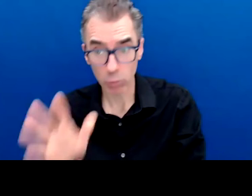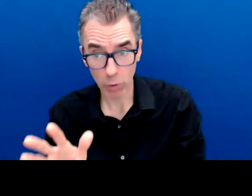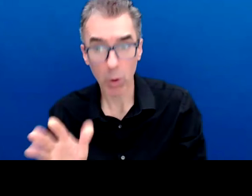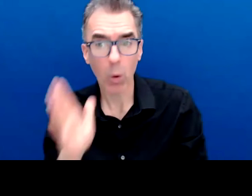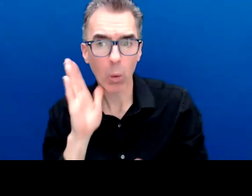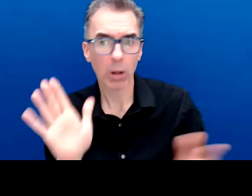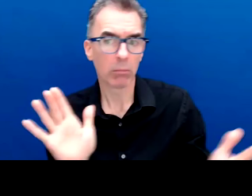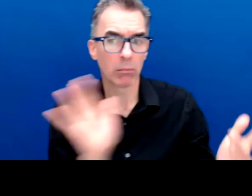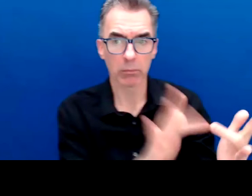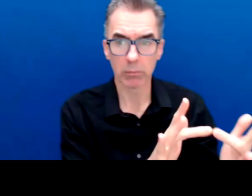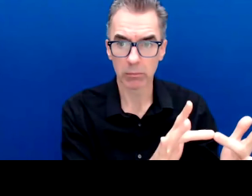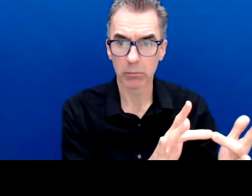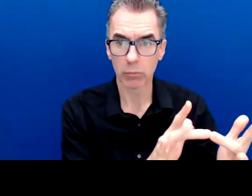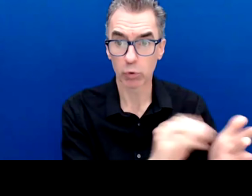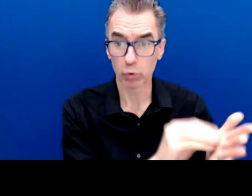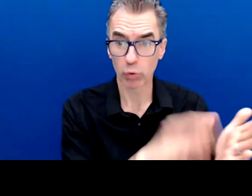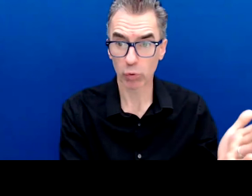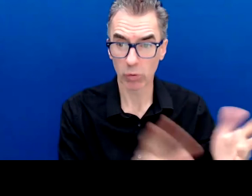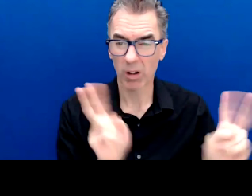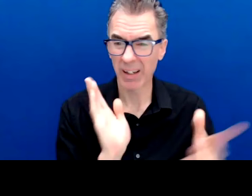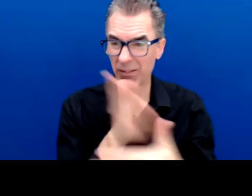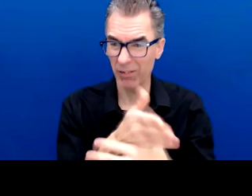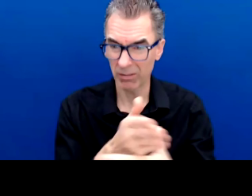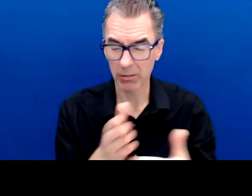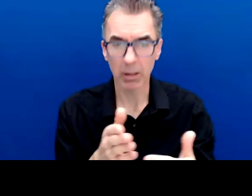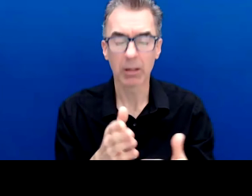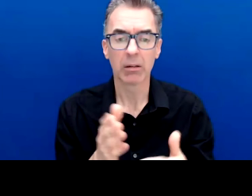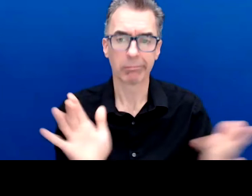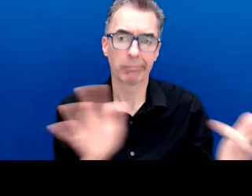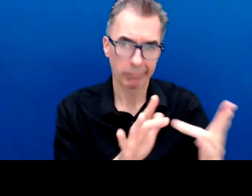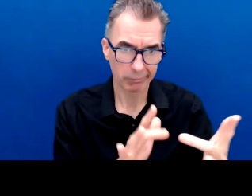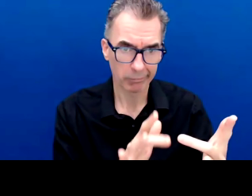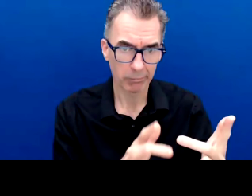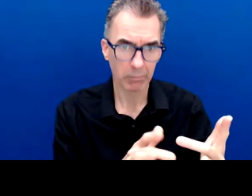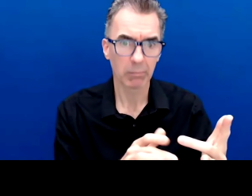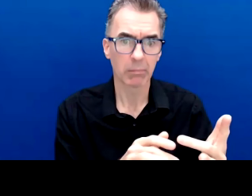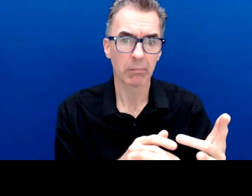So again, just counselors are assigned Early Alert clients by program and pathway. And these hierarchies again